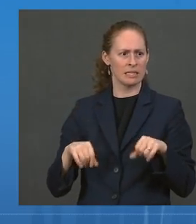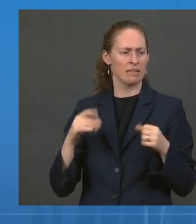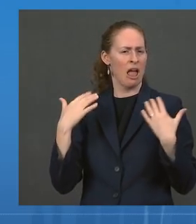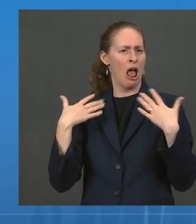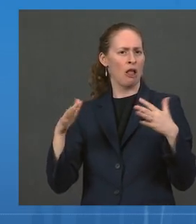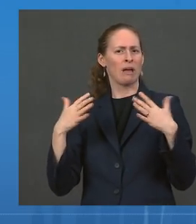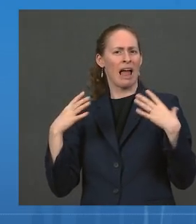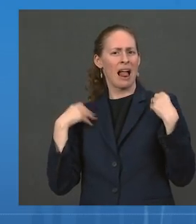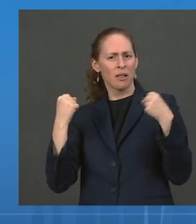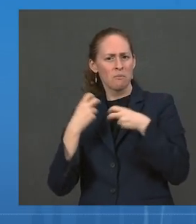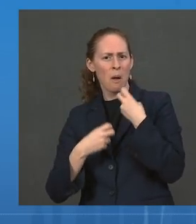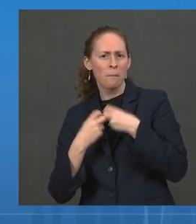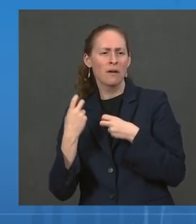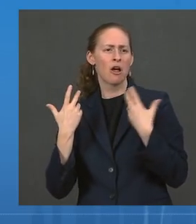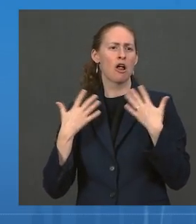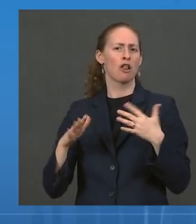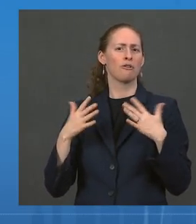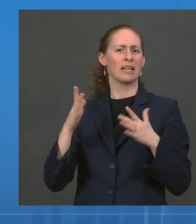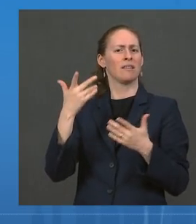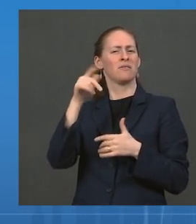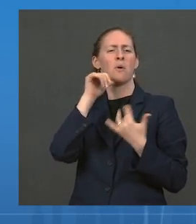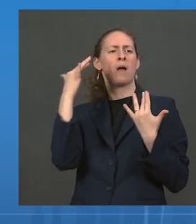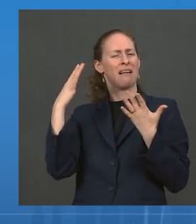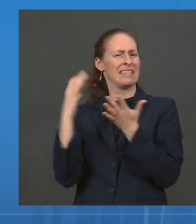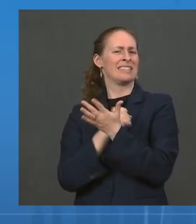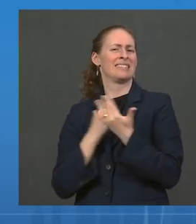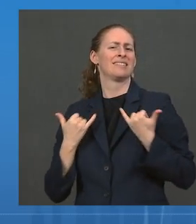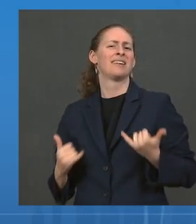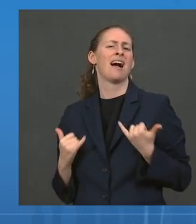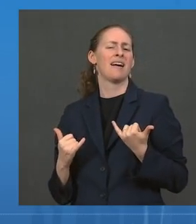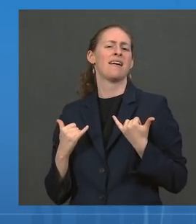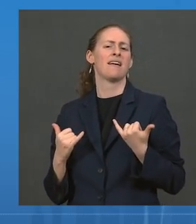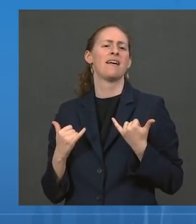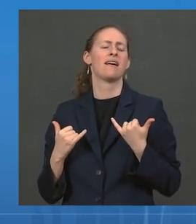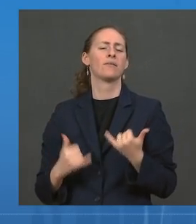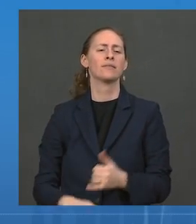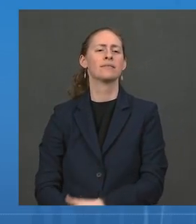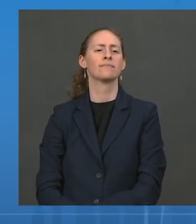This time of year, we typically see other respiratory viruses circulating, like influenza.